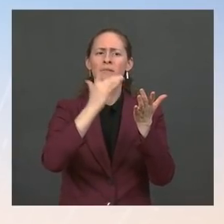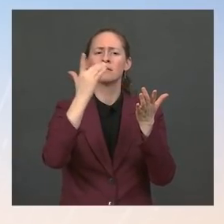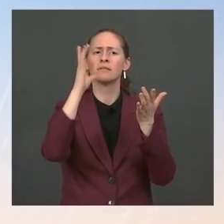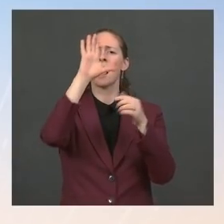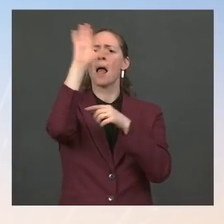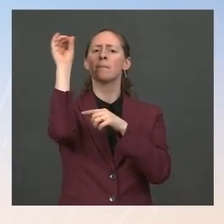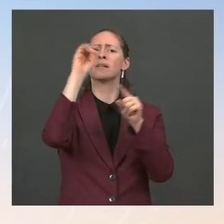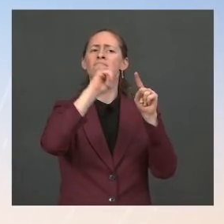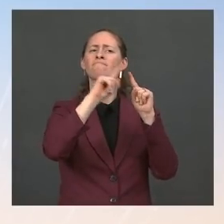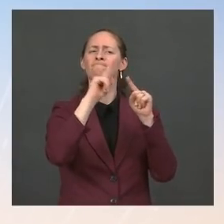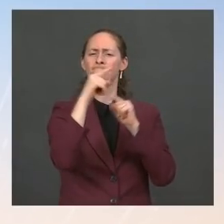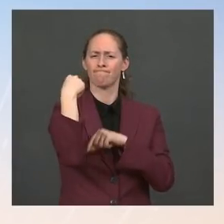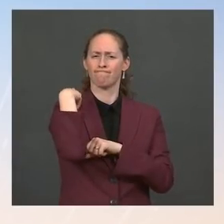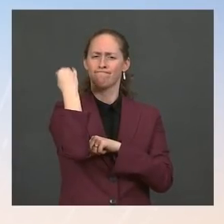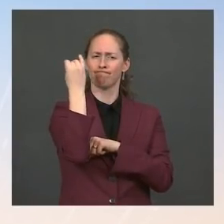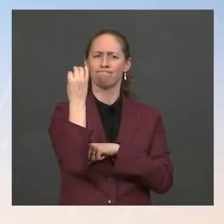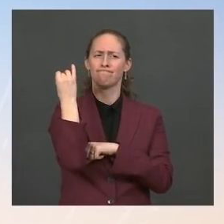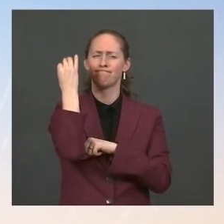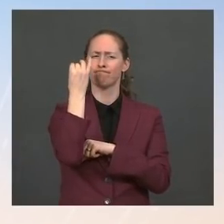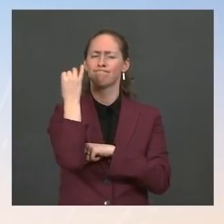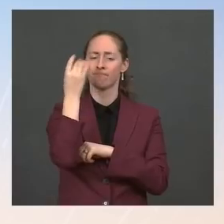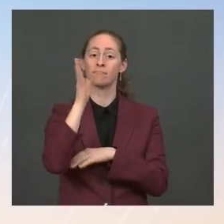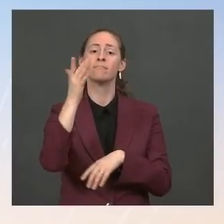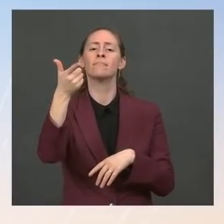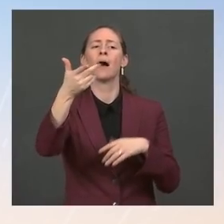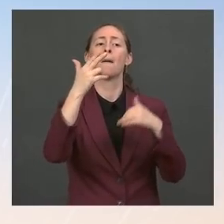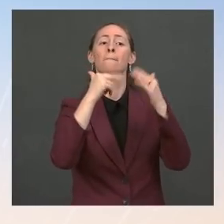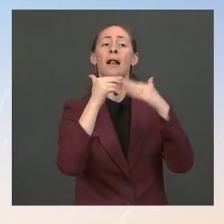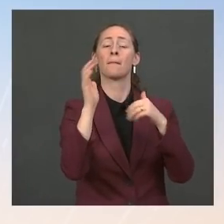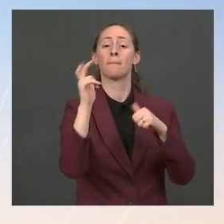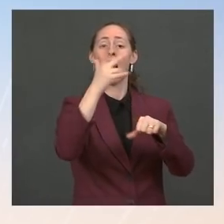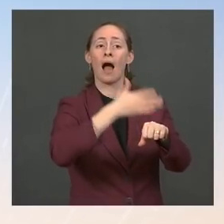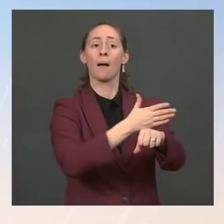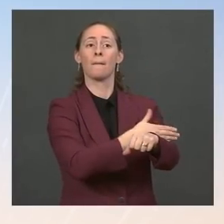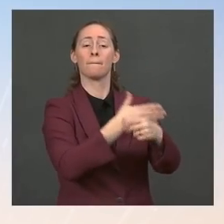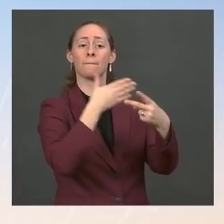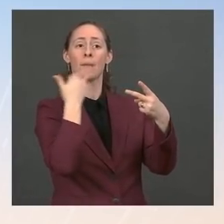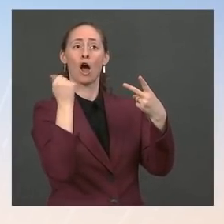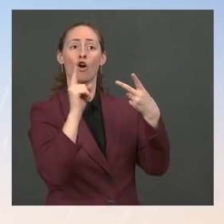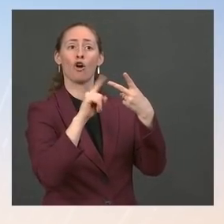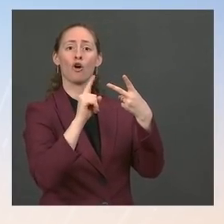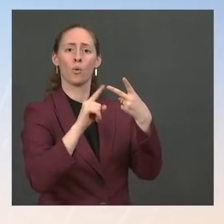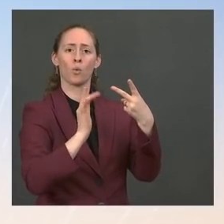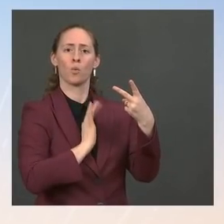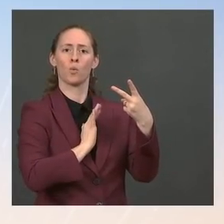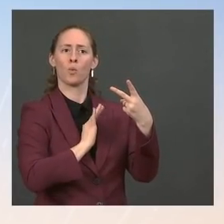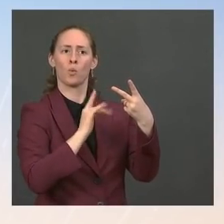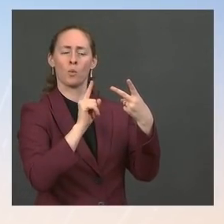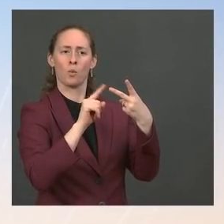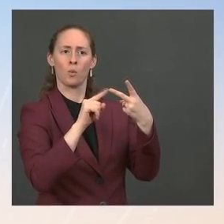such as New Hampshire and Nevada. Ms. Psaki: Well, I would say that, one, the President has been very clear on his view